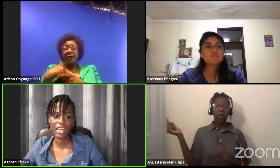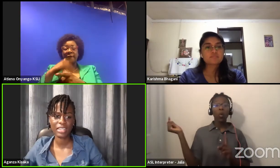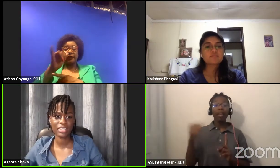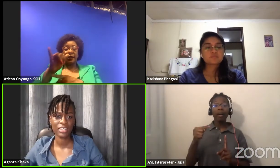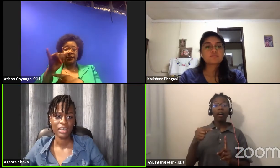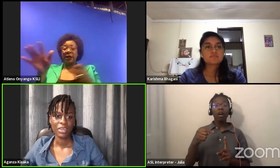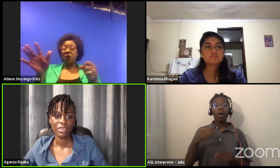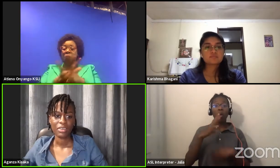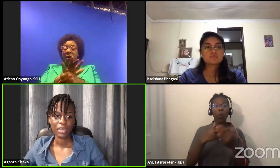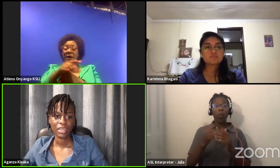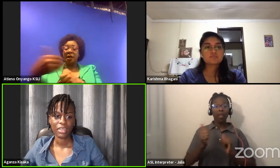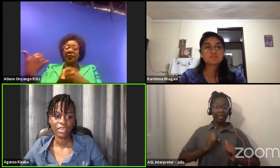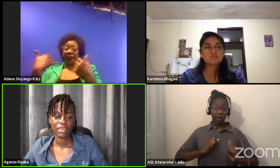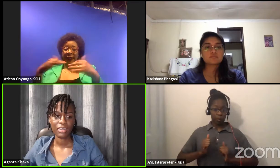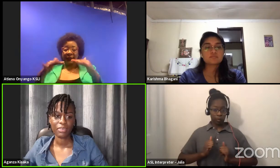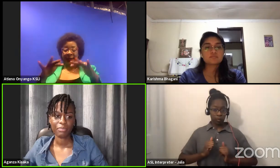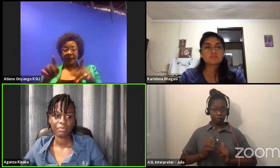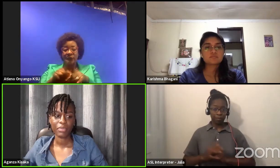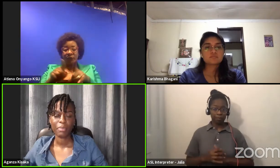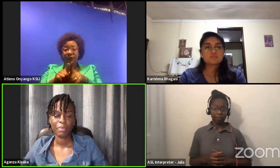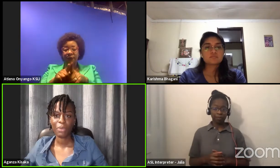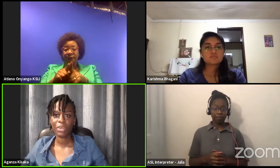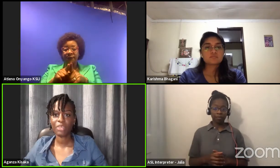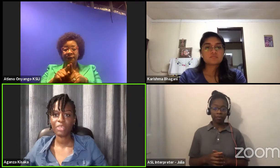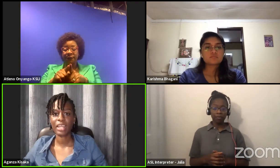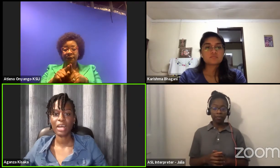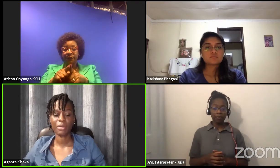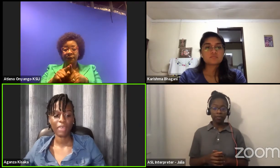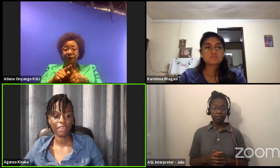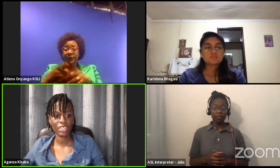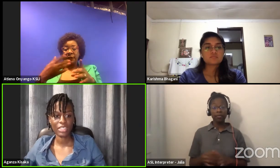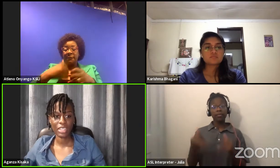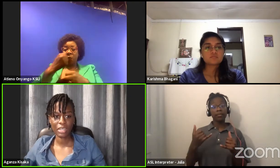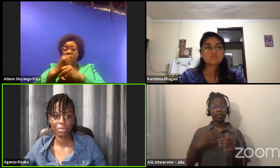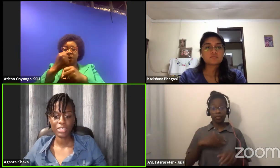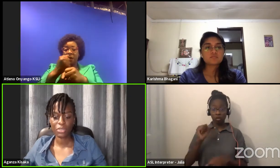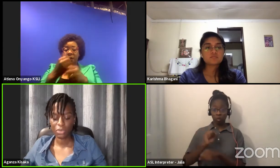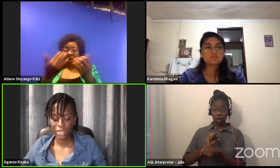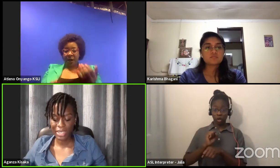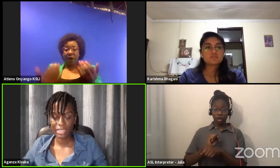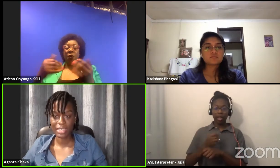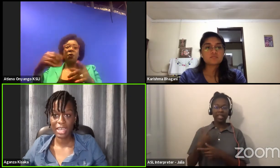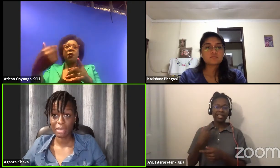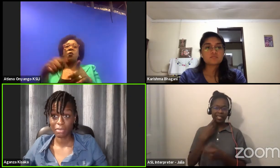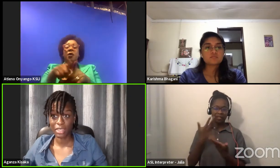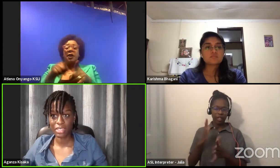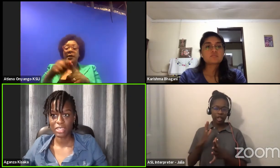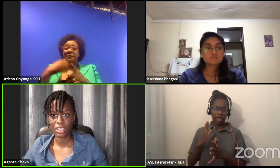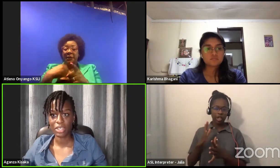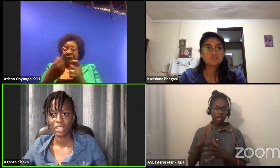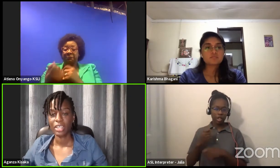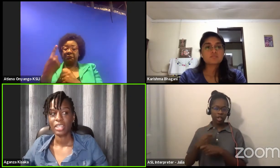And my work right now I've just done a piece called killing time this year.